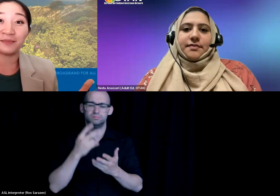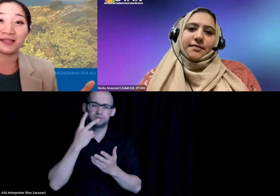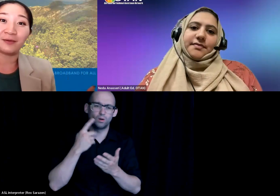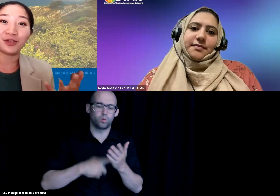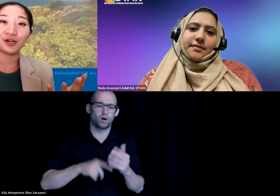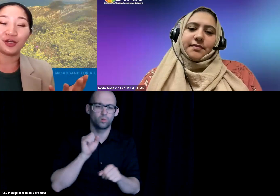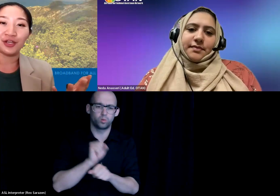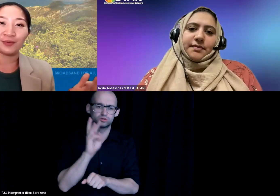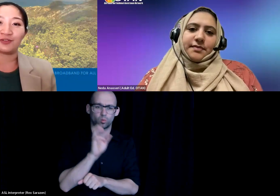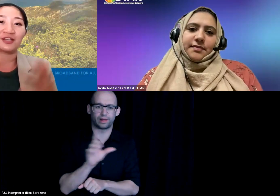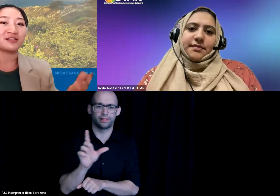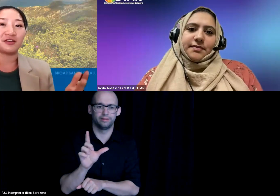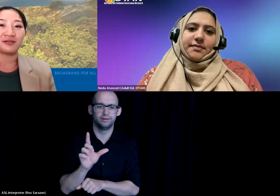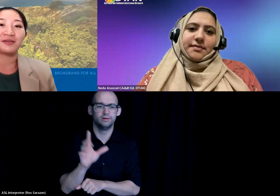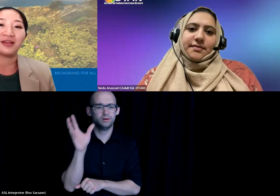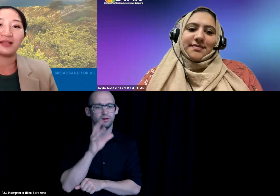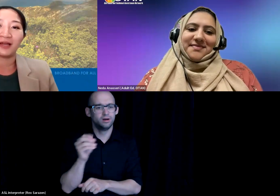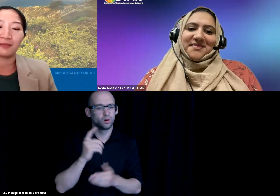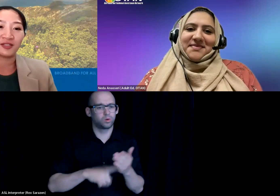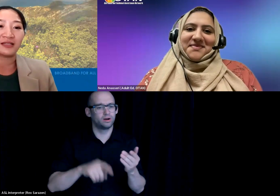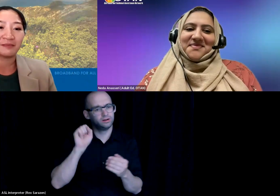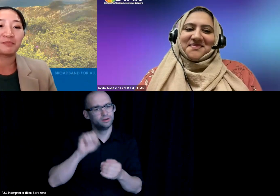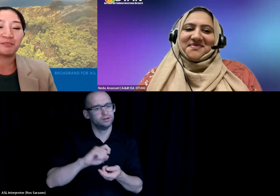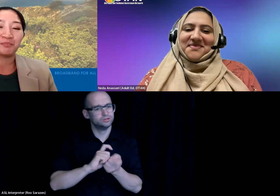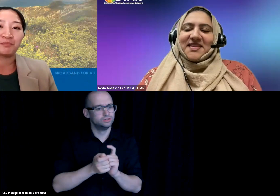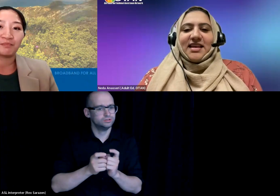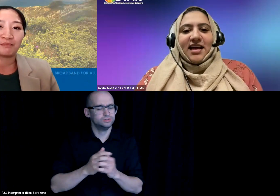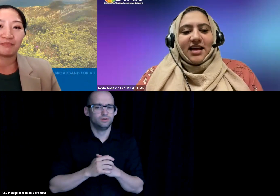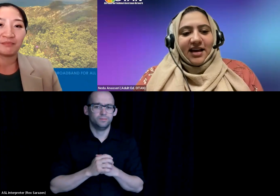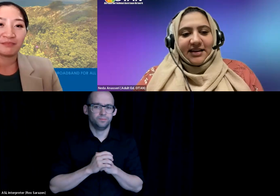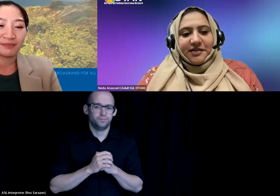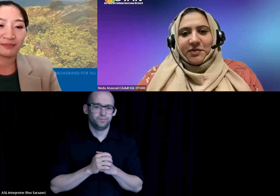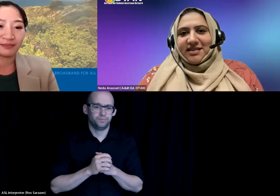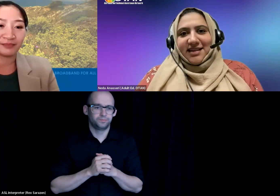gaps that we could, you know, discuss here in the planning process. Hi, everyone! Thank